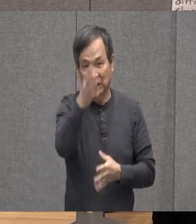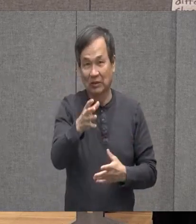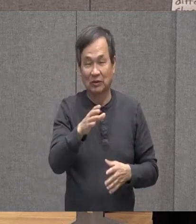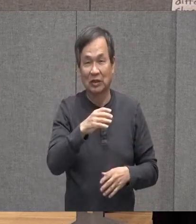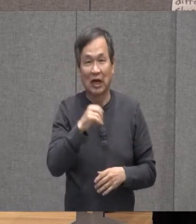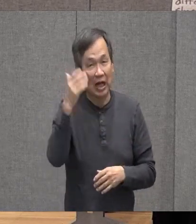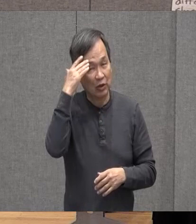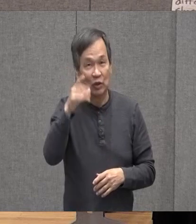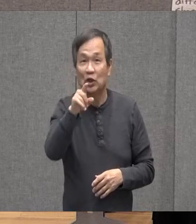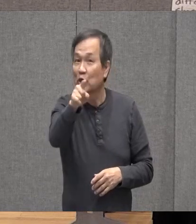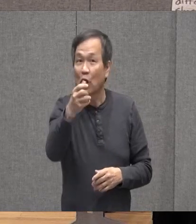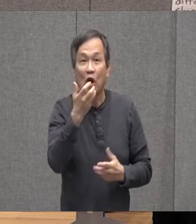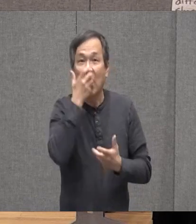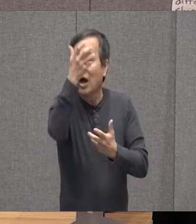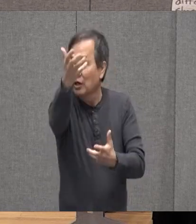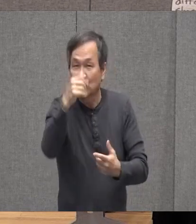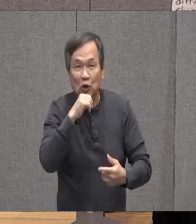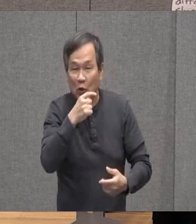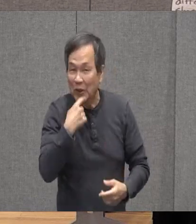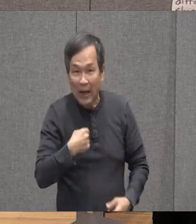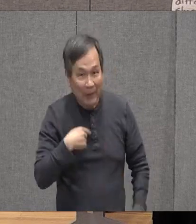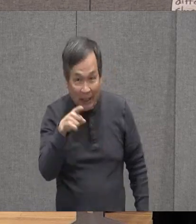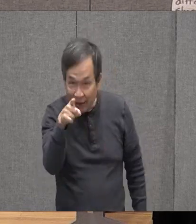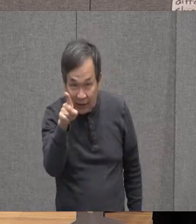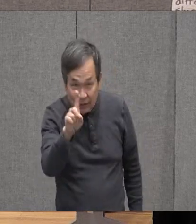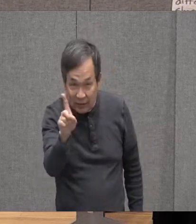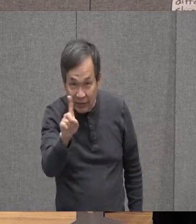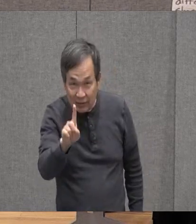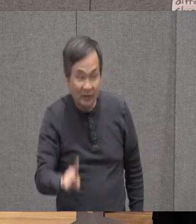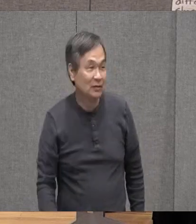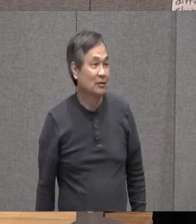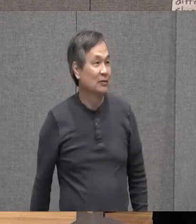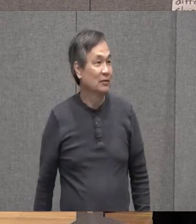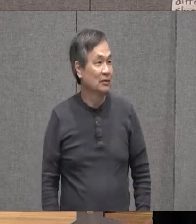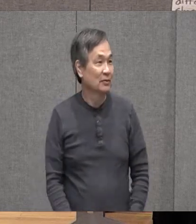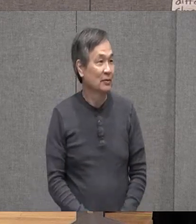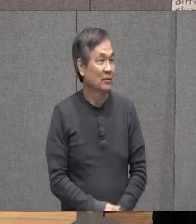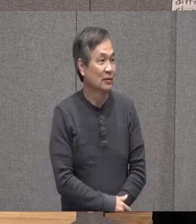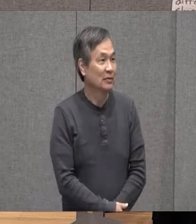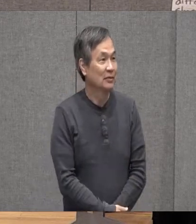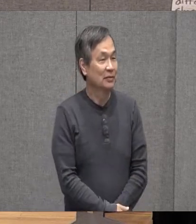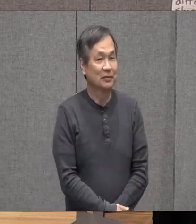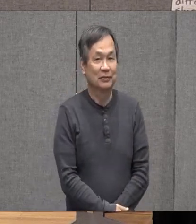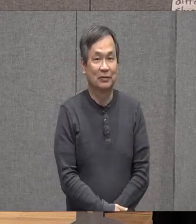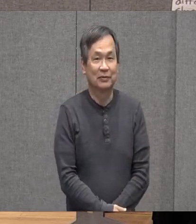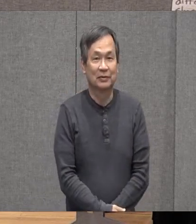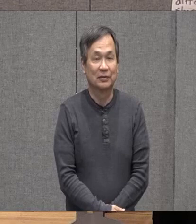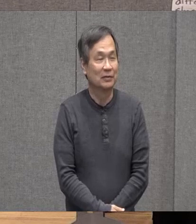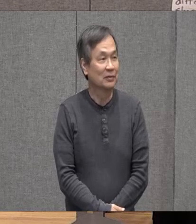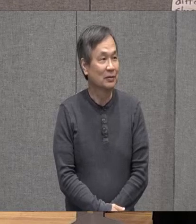what the word is, okay? Alright, here we go. Here's our first word. Okay.